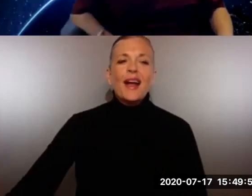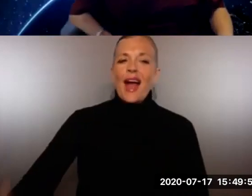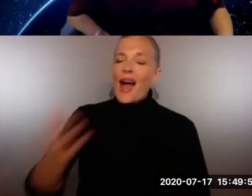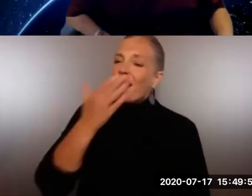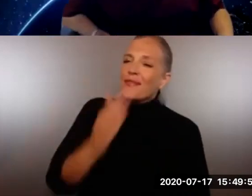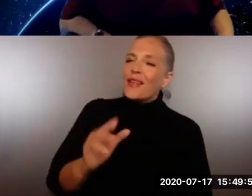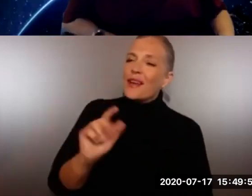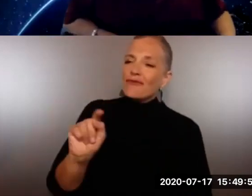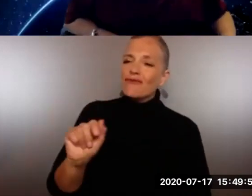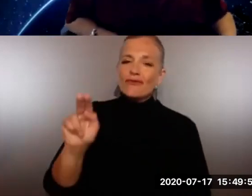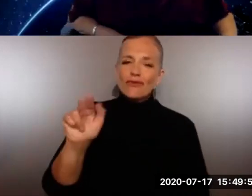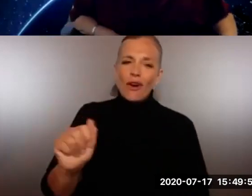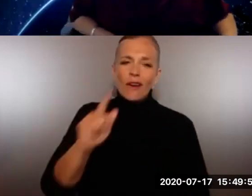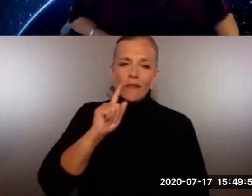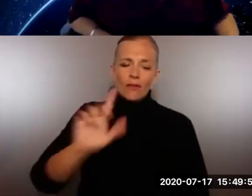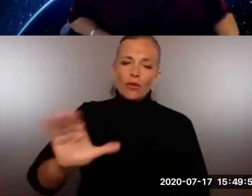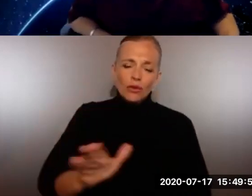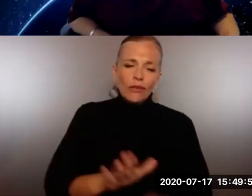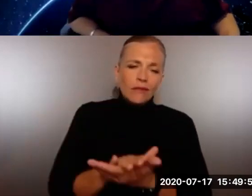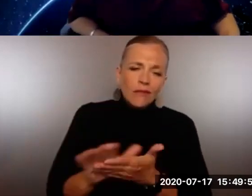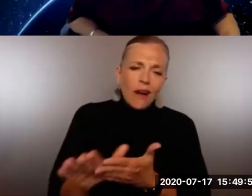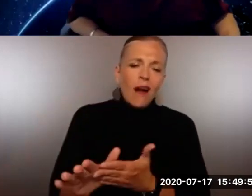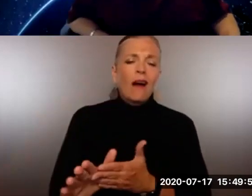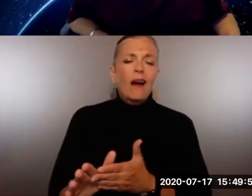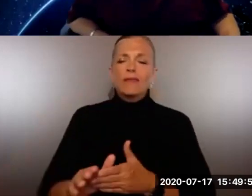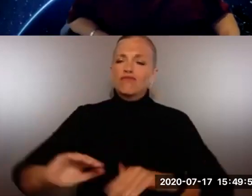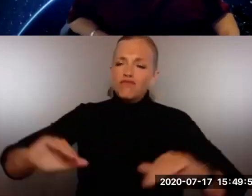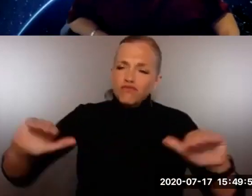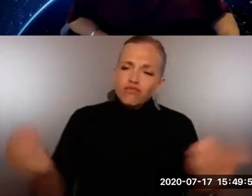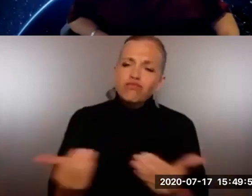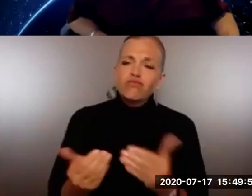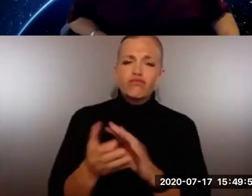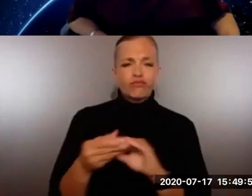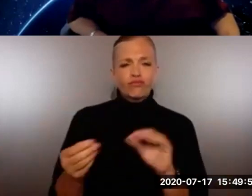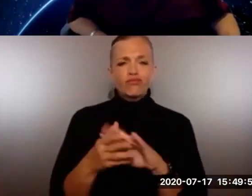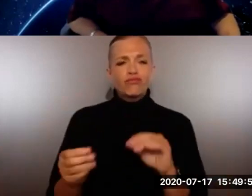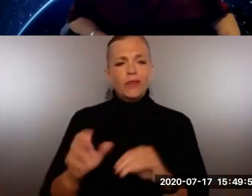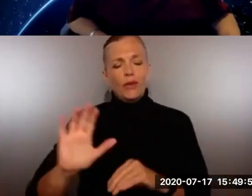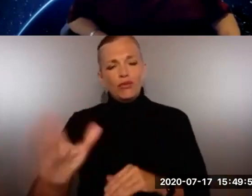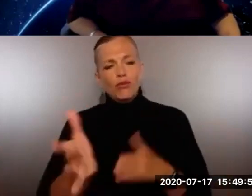and for your leadership and vision that is helping